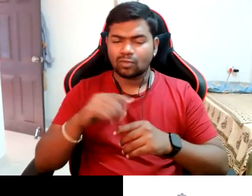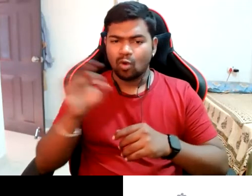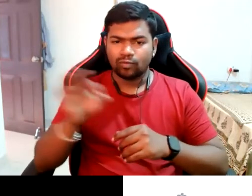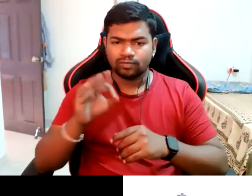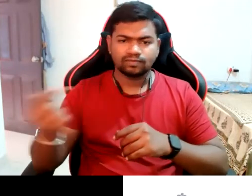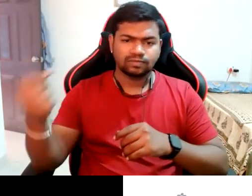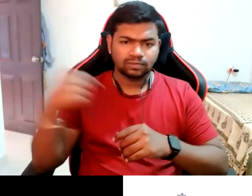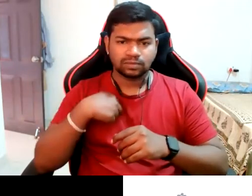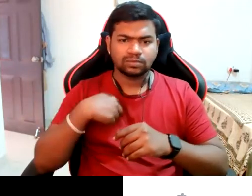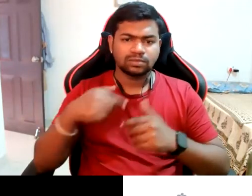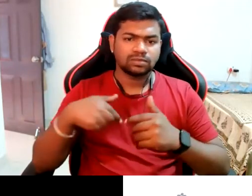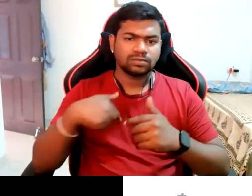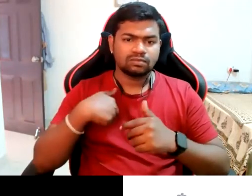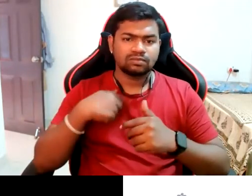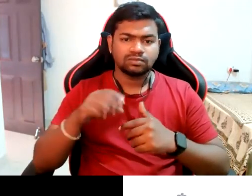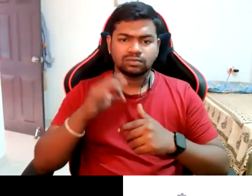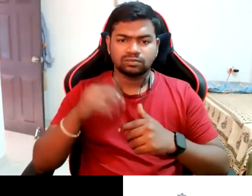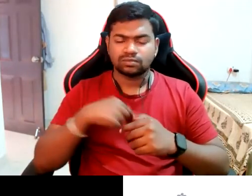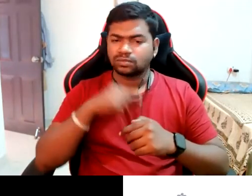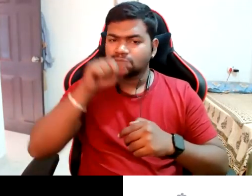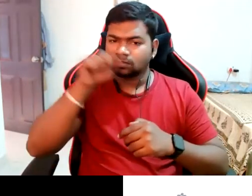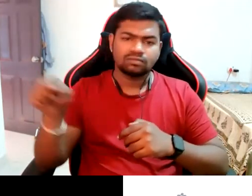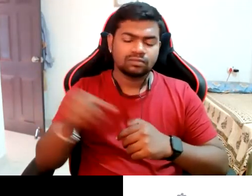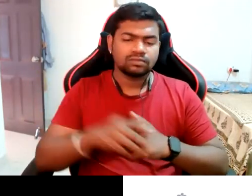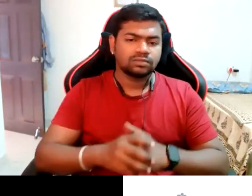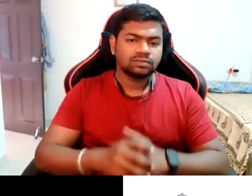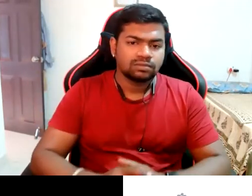and there we offer to a candidate.